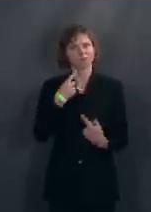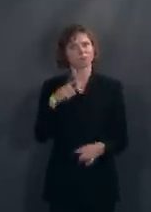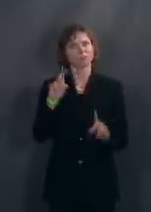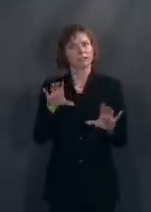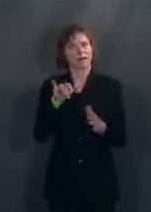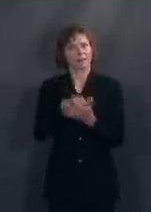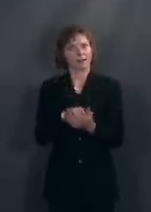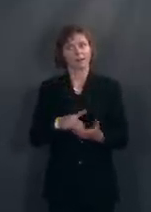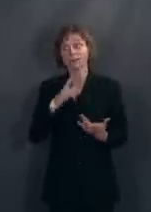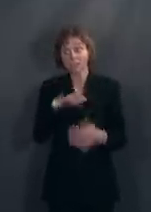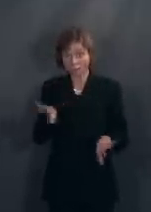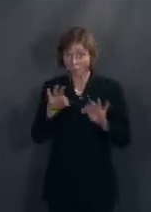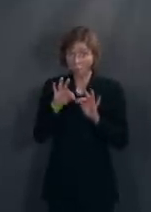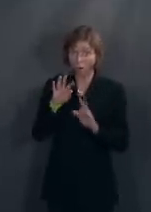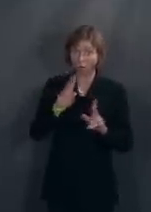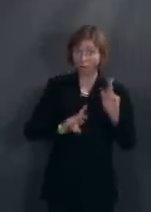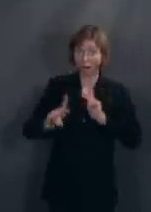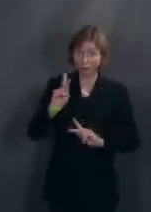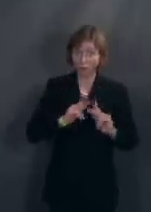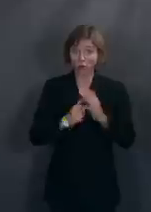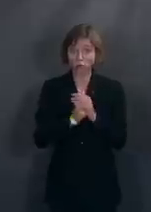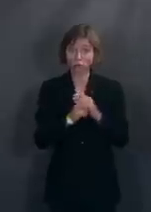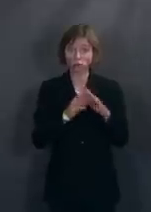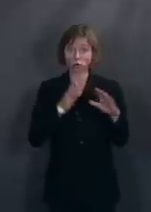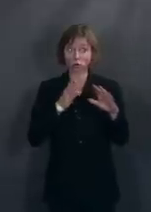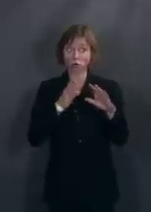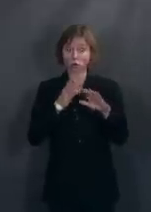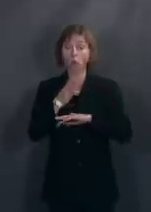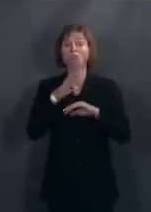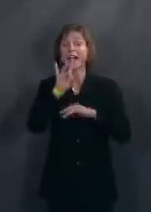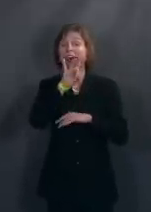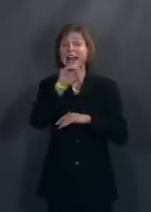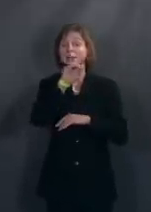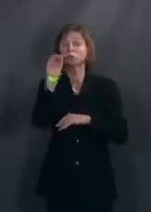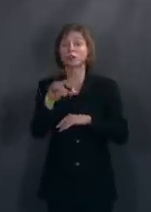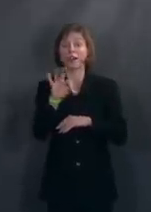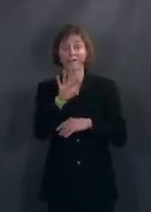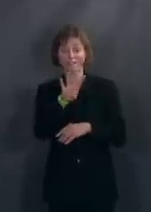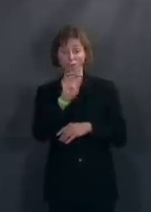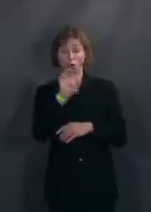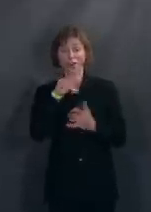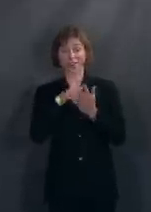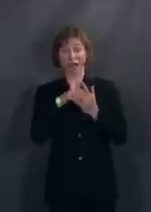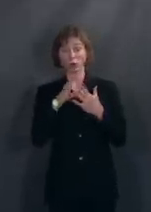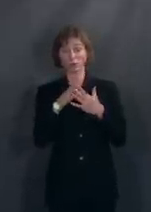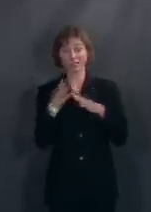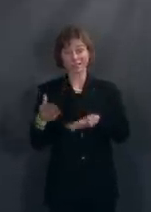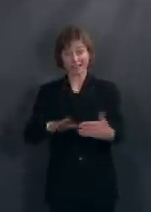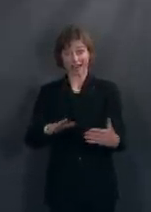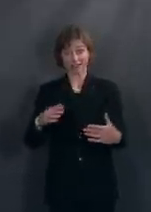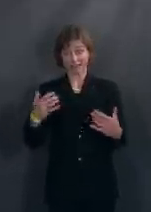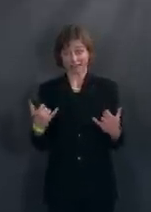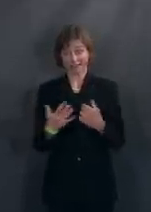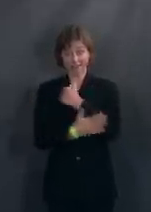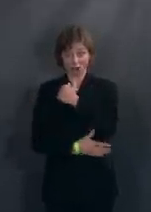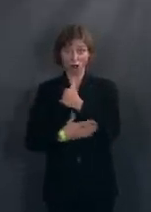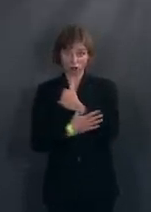More than 80 percent of the over 400,000 deaths that this country has suffered have been in people that are over 65 years of age.